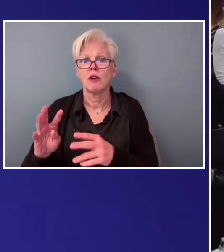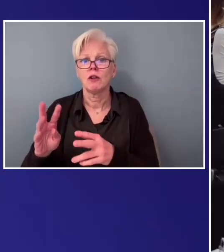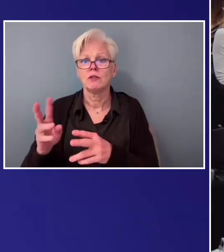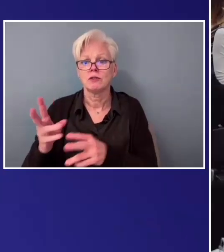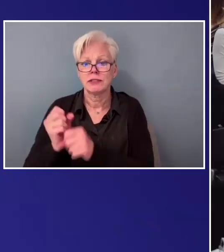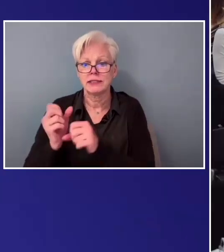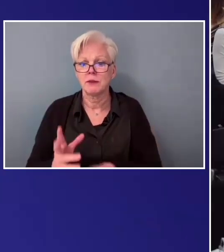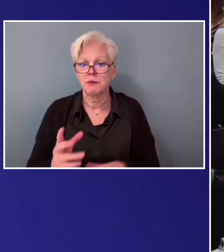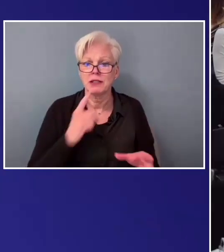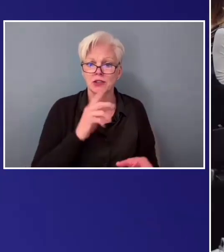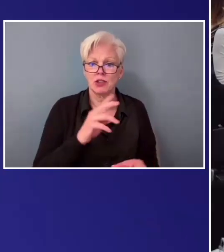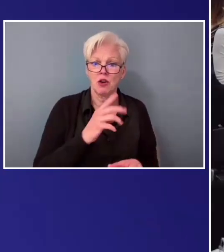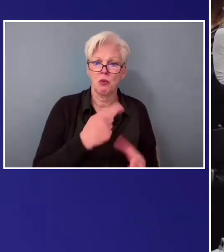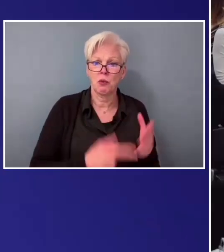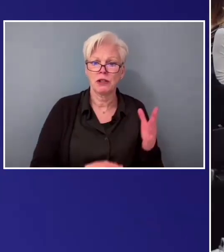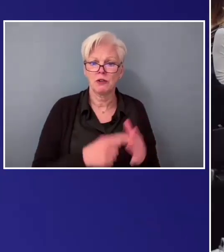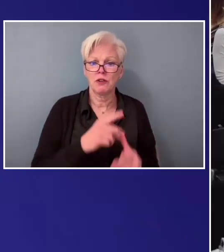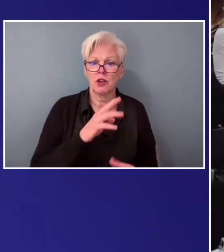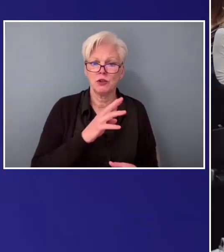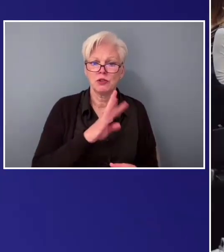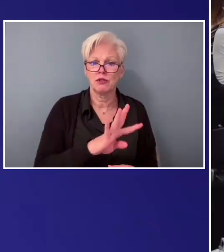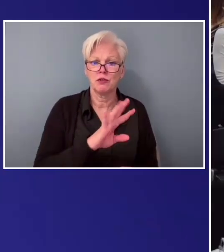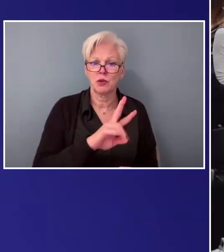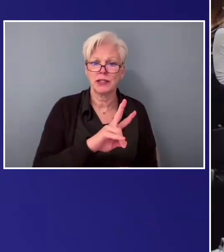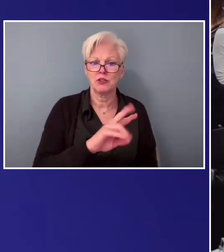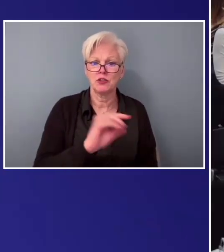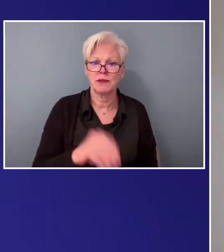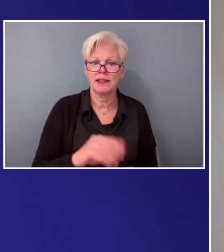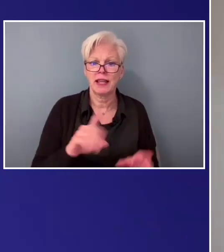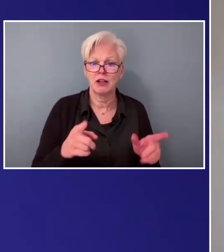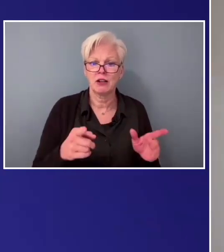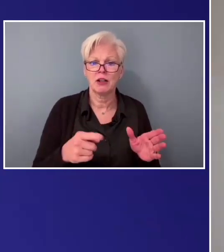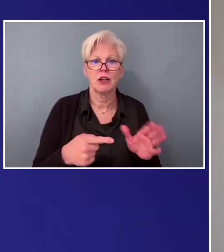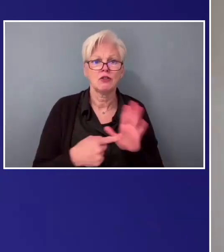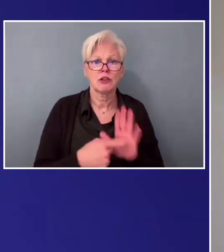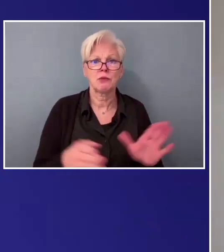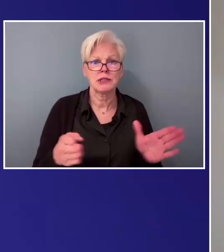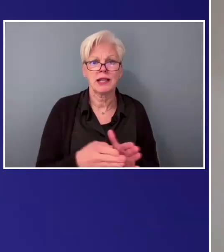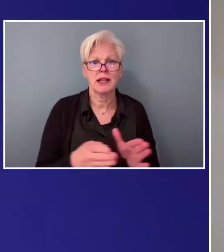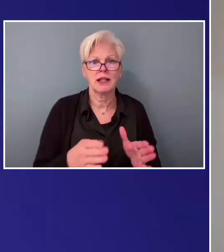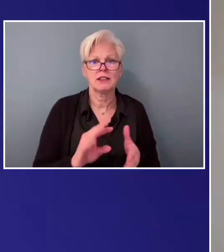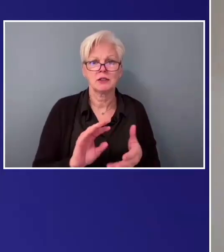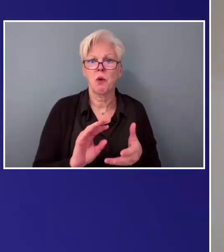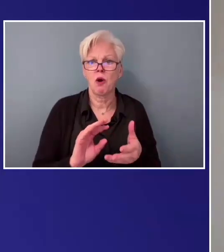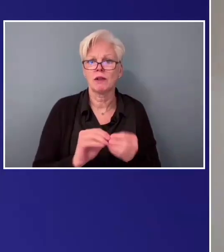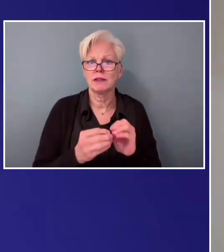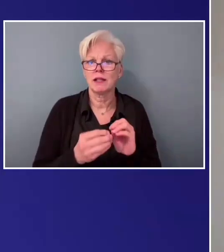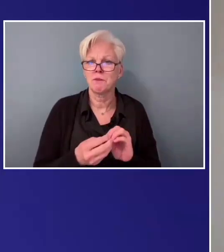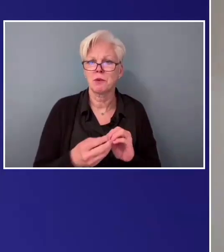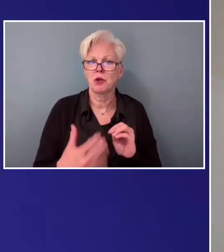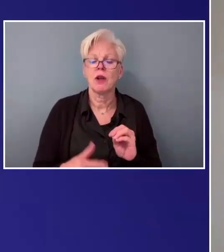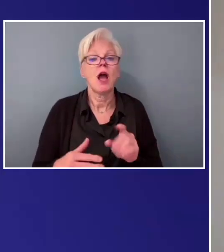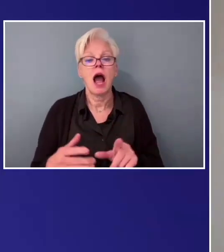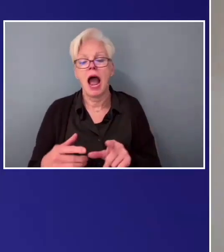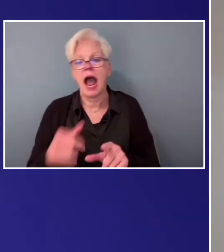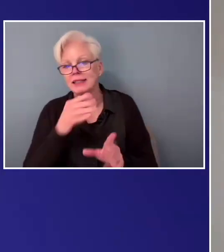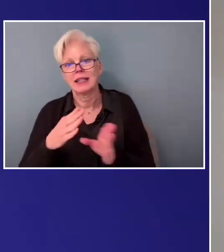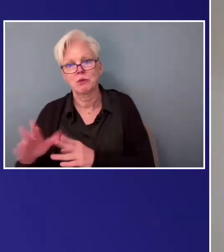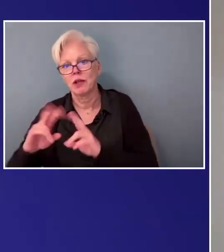represent such a small proportion of Title IV aid? I can -- I did not prepare analysis on that specific question. I'd be happy to follow up with it, but I think the, the